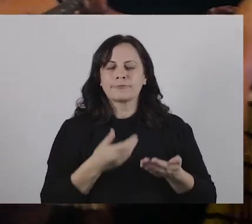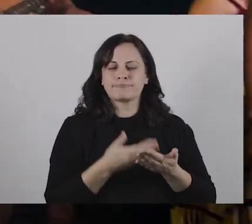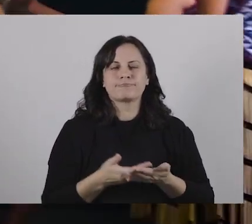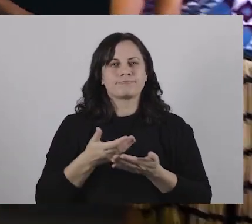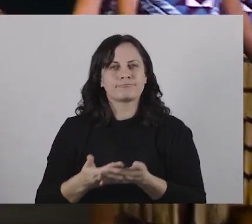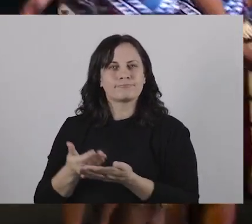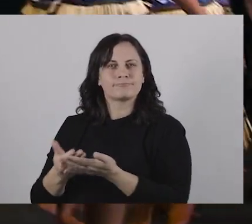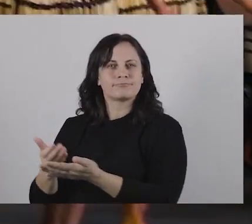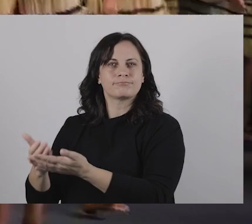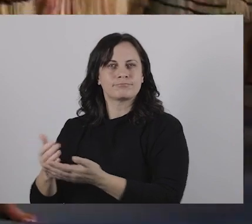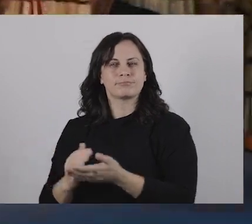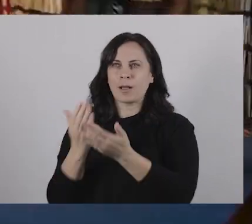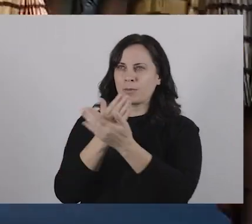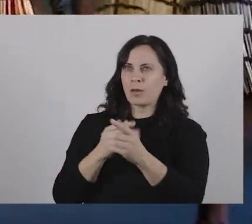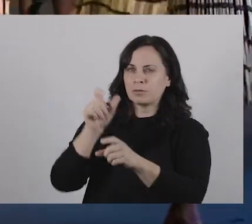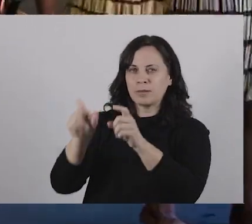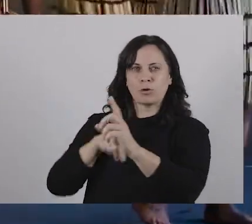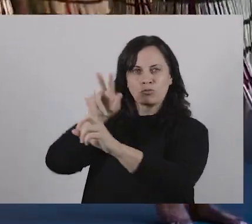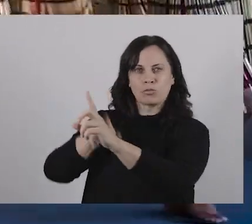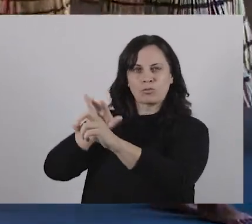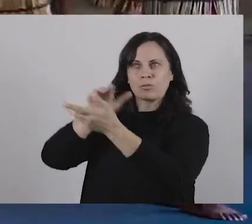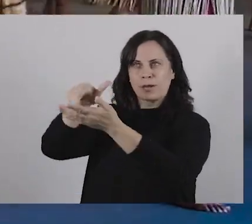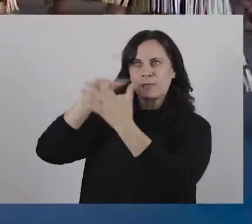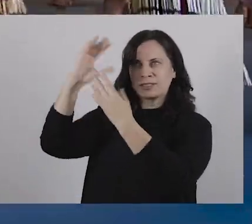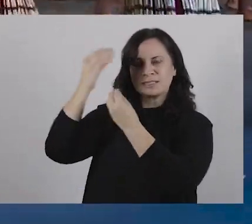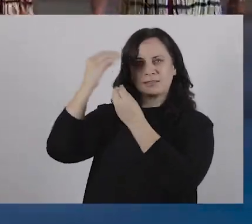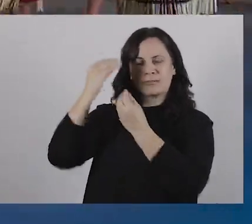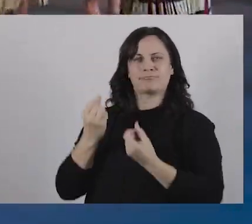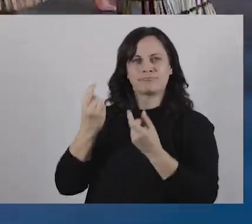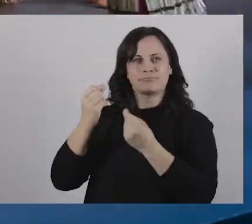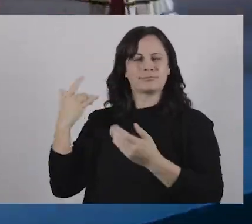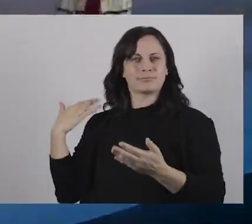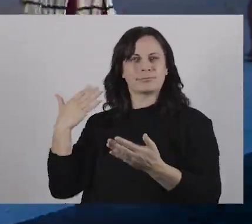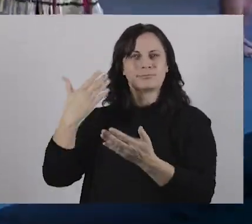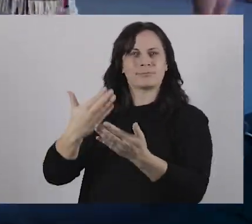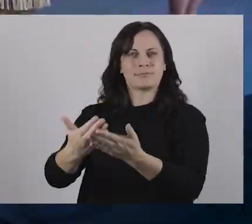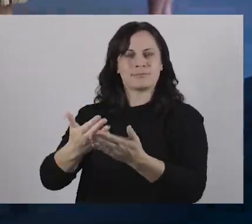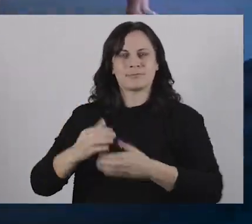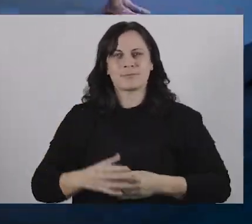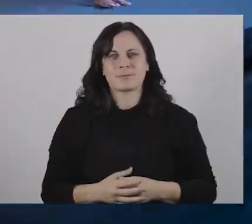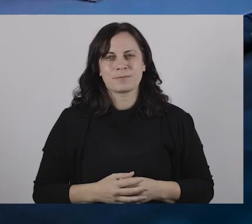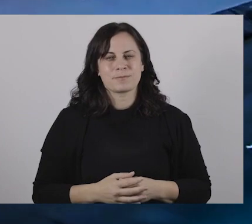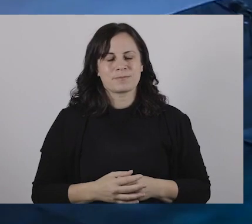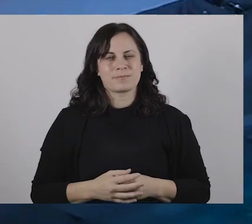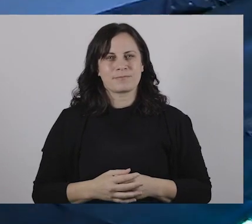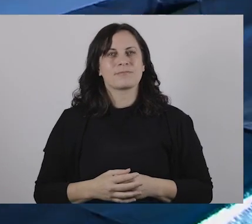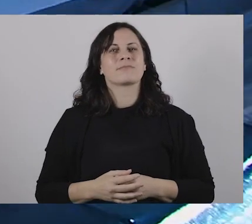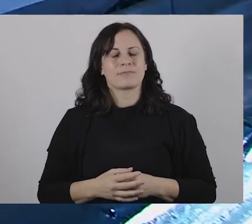And so these are some of the things that my mentors have helped me to understand over the years.